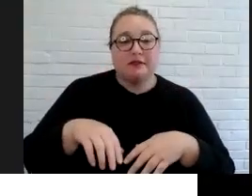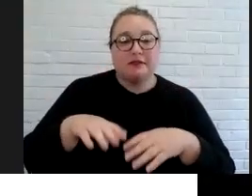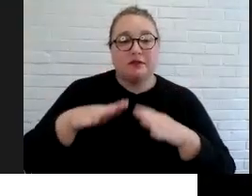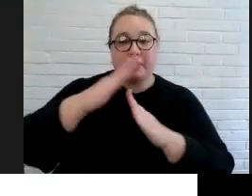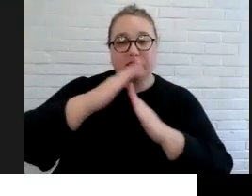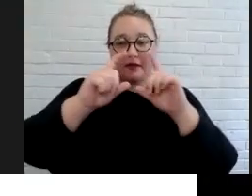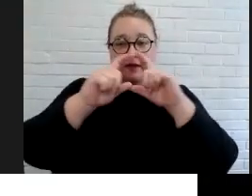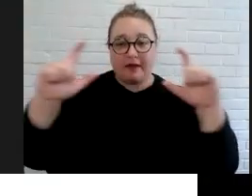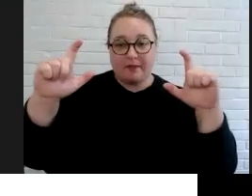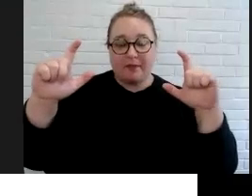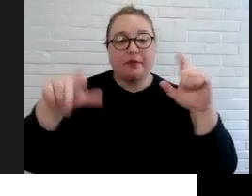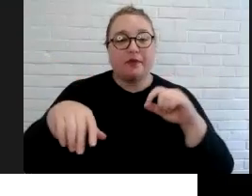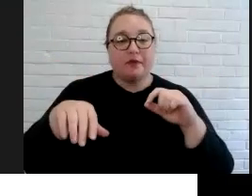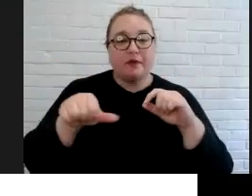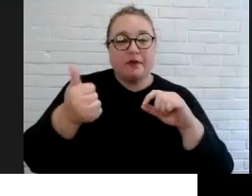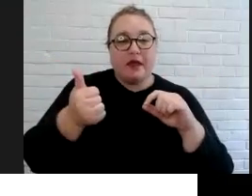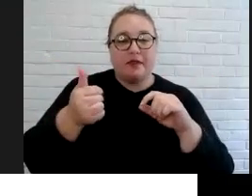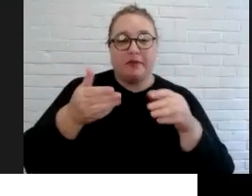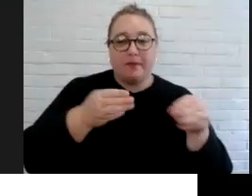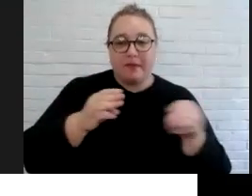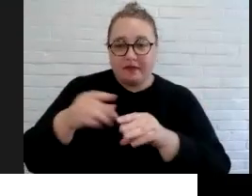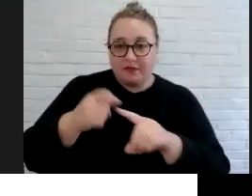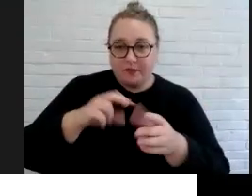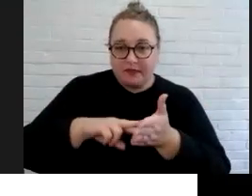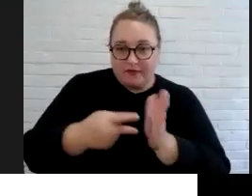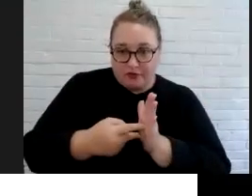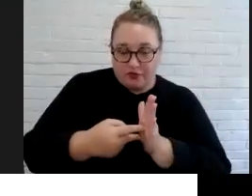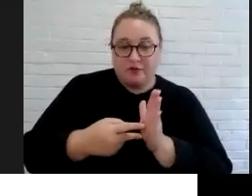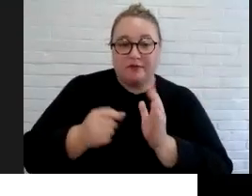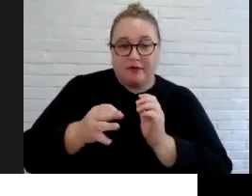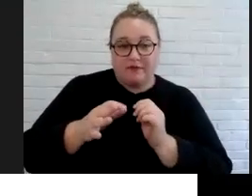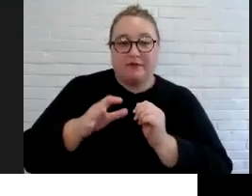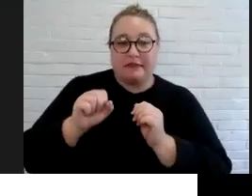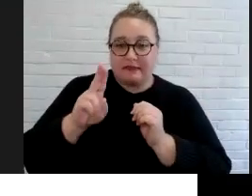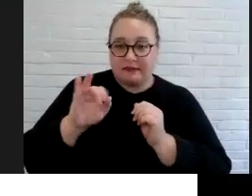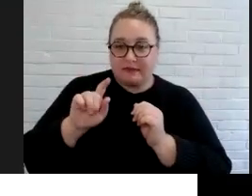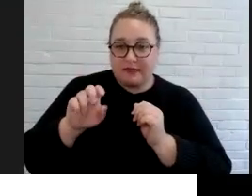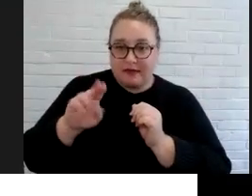from the definition of substantive interaction. And then along the side they list each week.